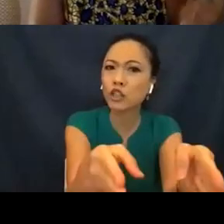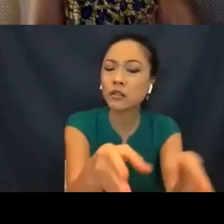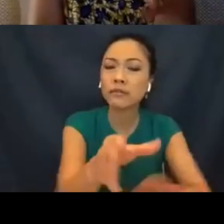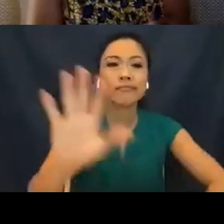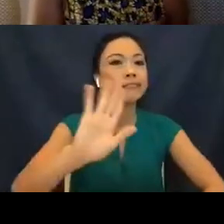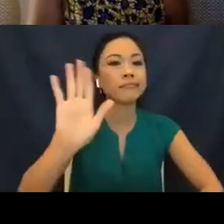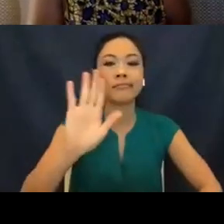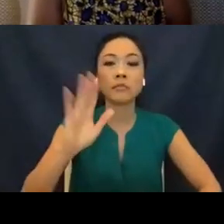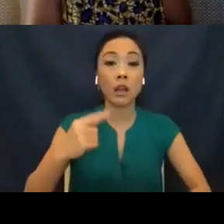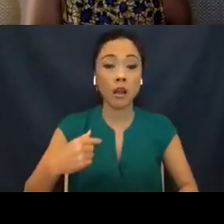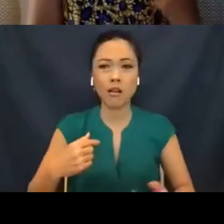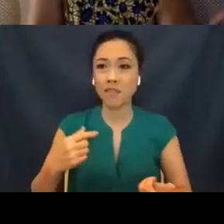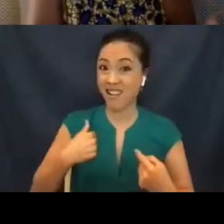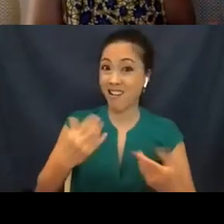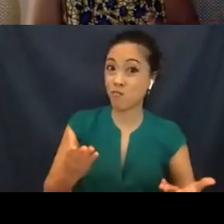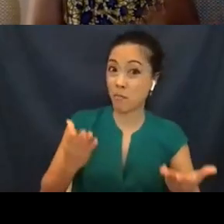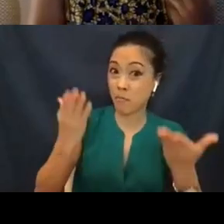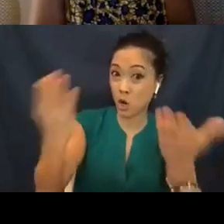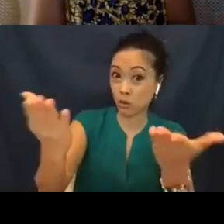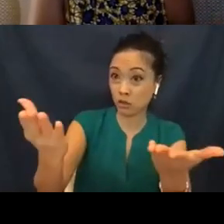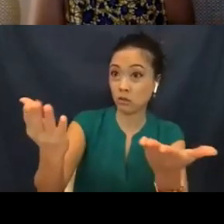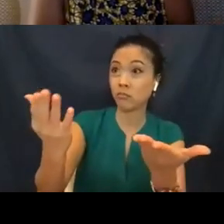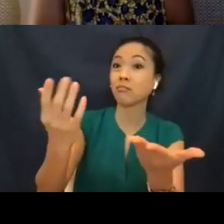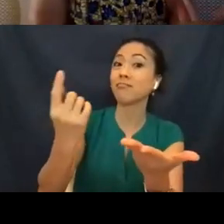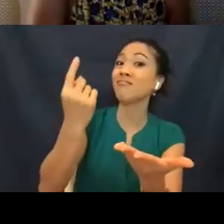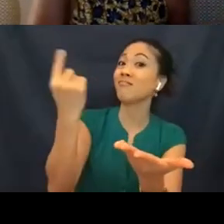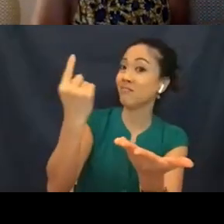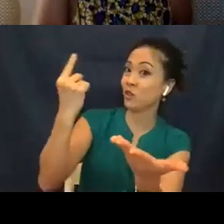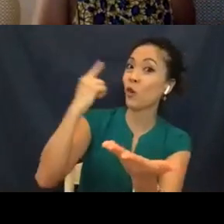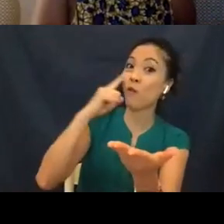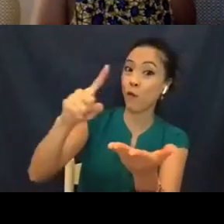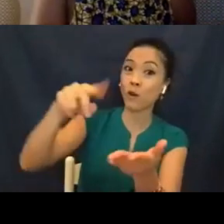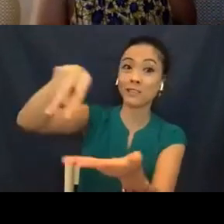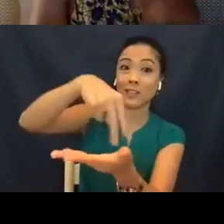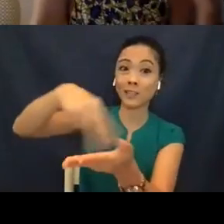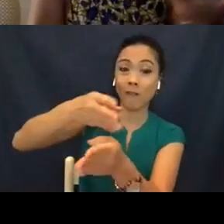what it is going to require from our administrators, from our organizations is risk. That's when